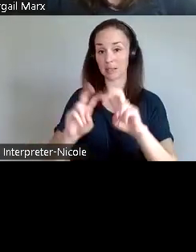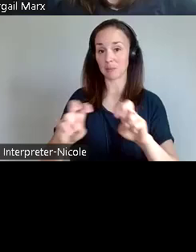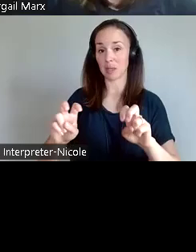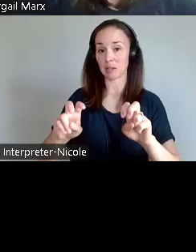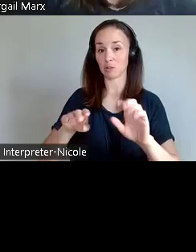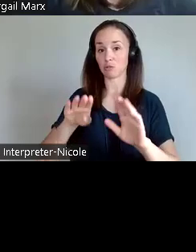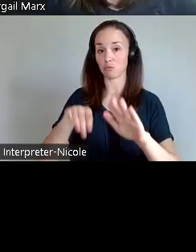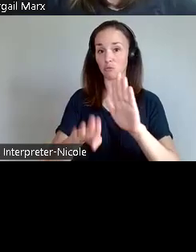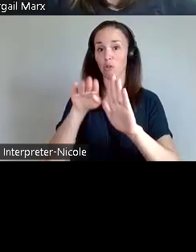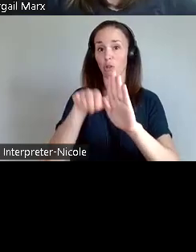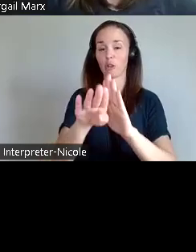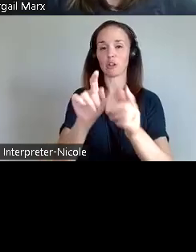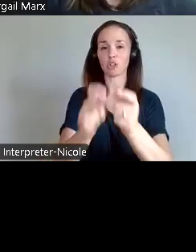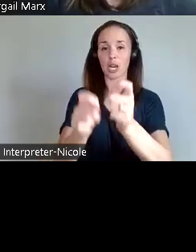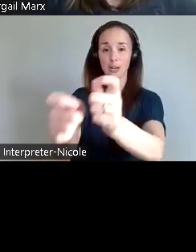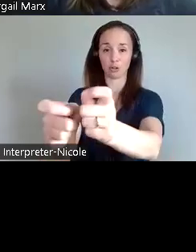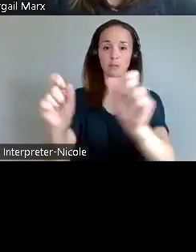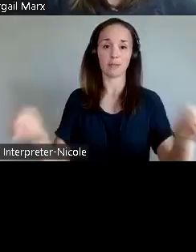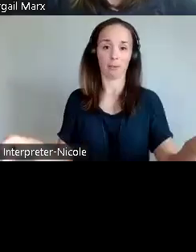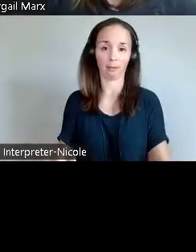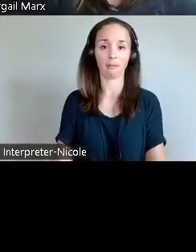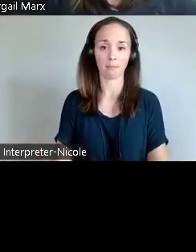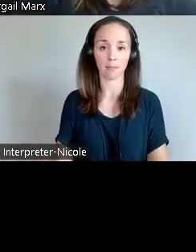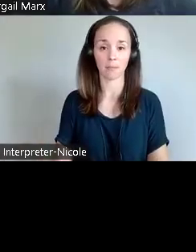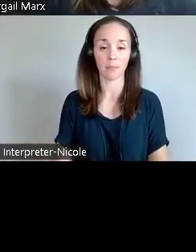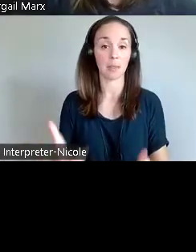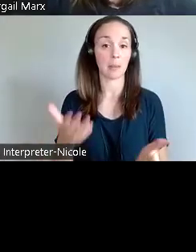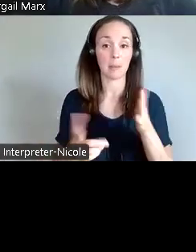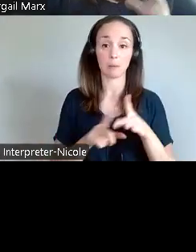this is something that can change over time. So one may start with a communication system with